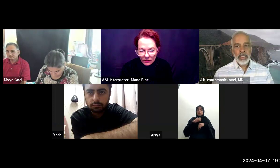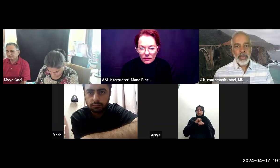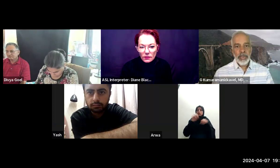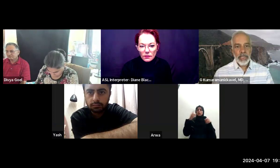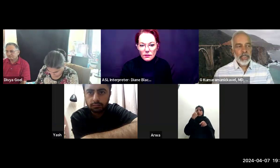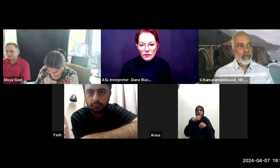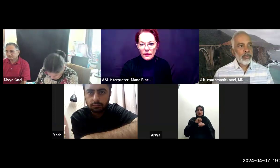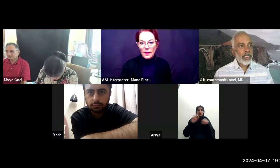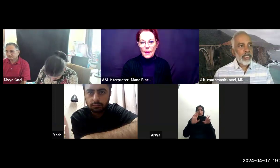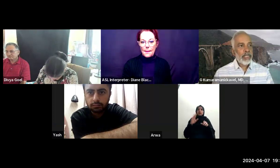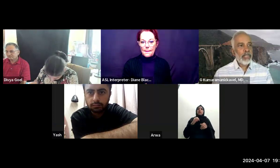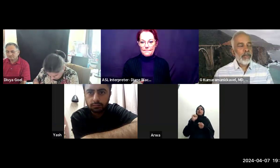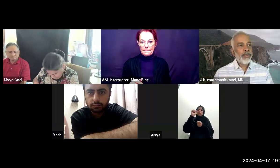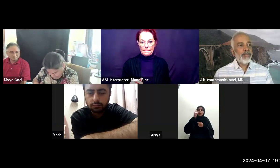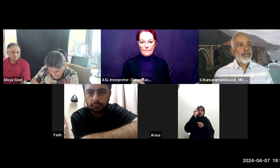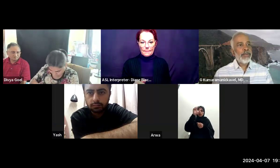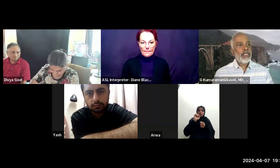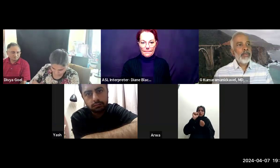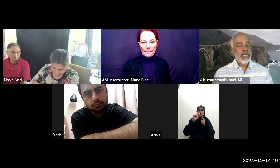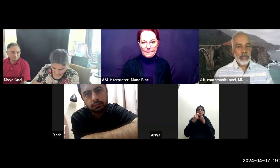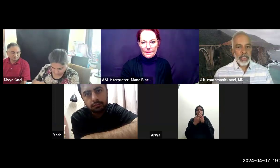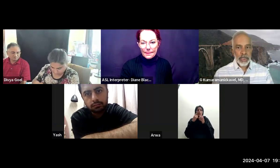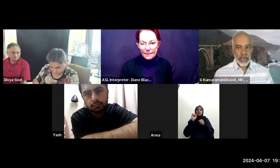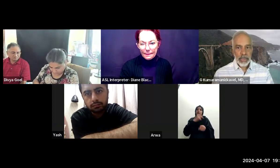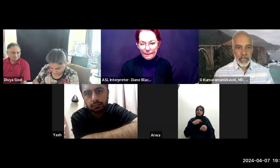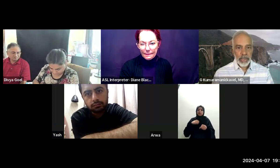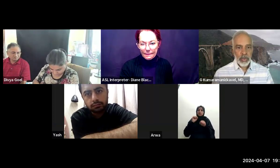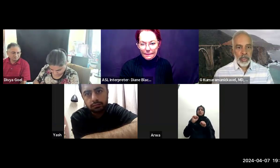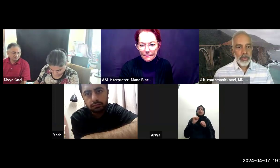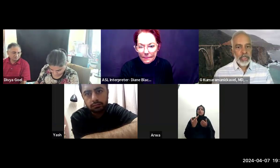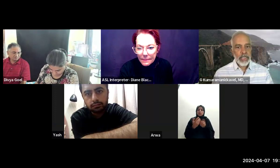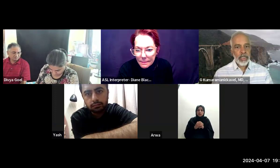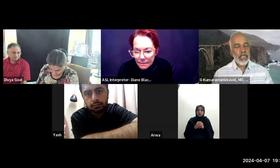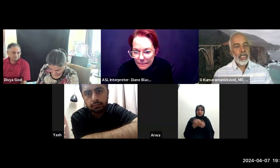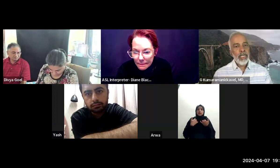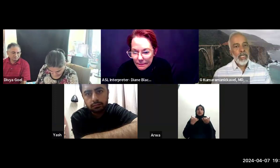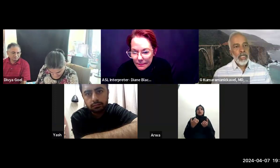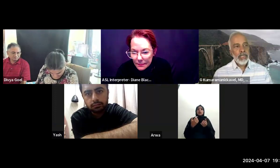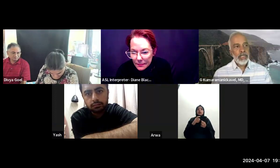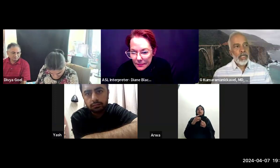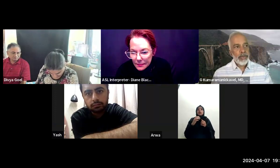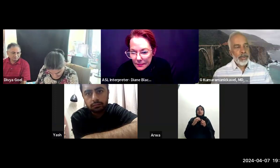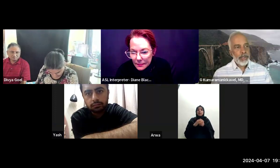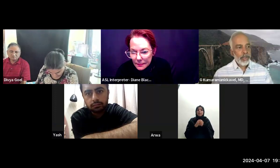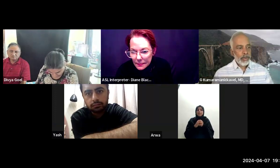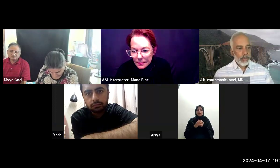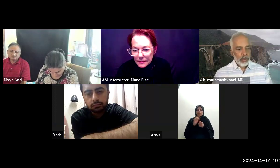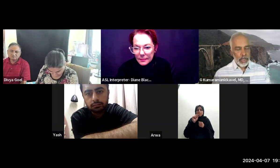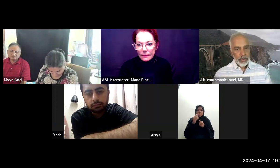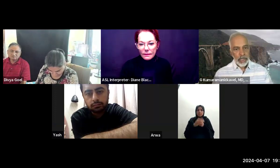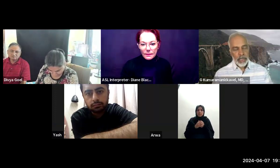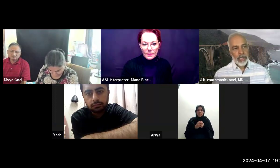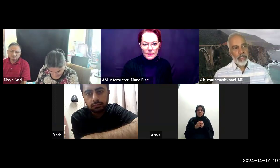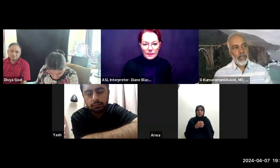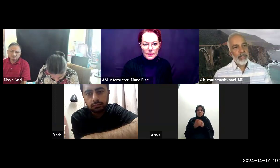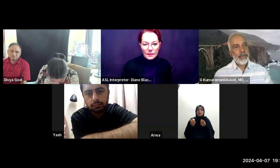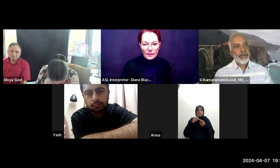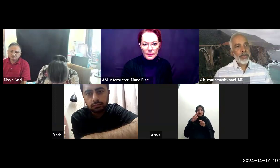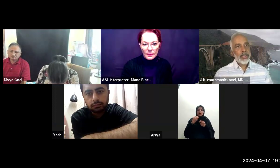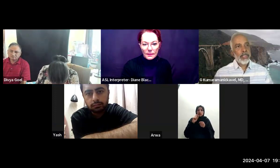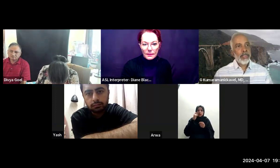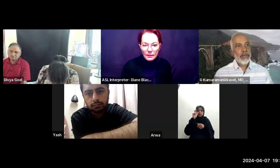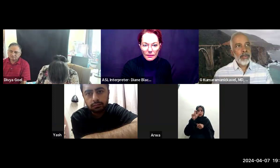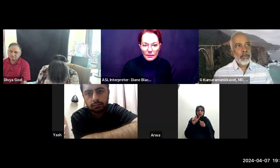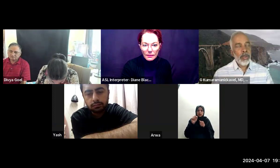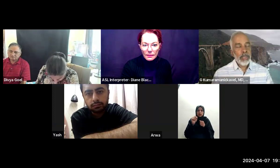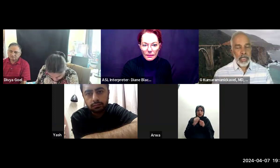the privacy of my my subjects. okay so what you see here is that of one of my very long